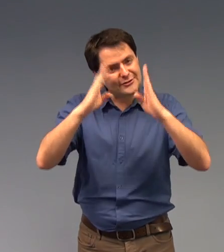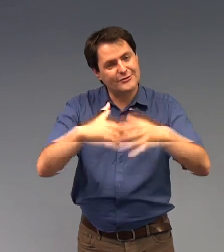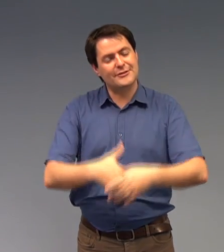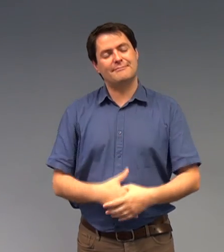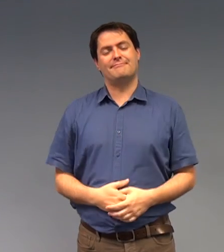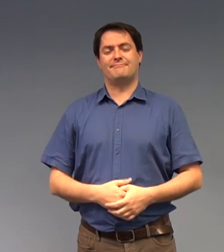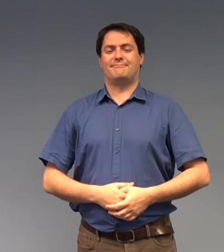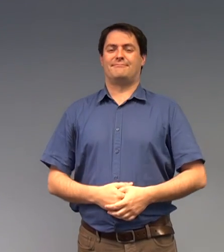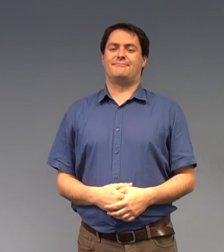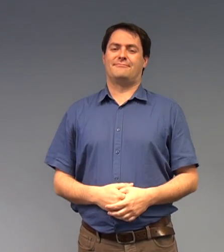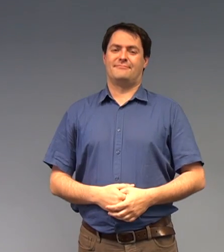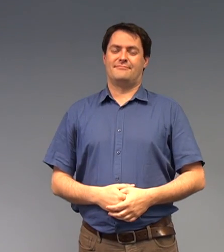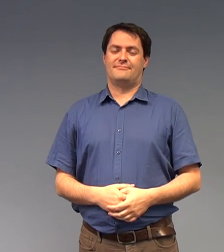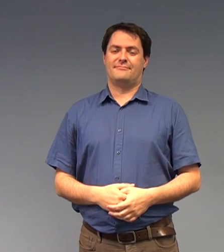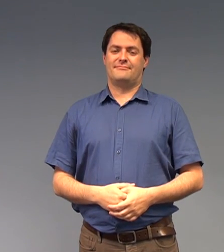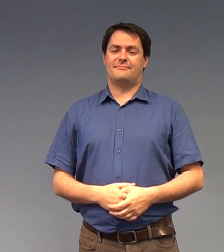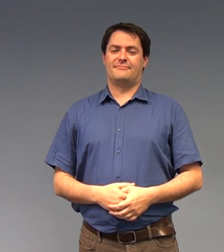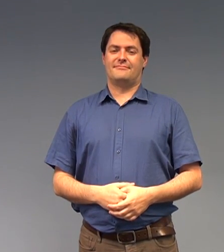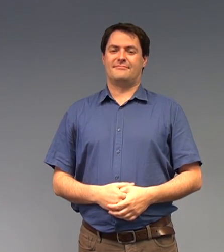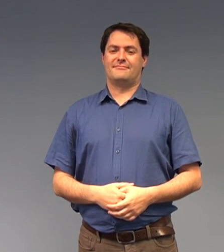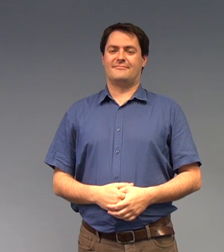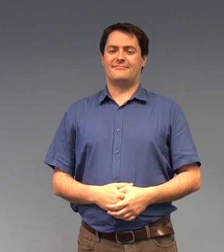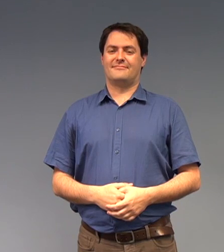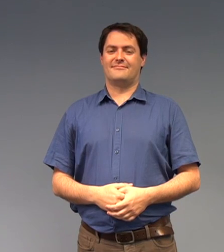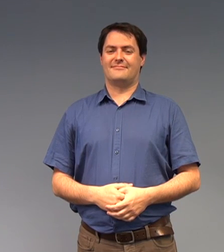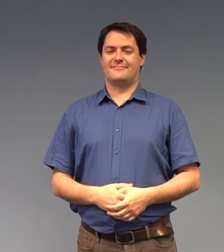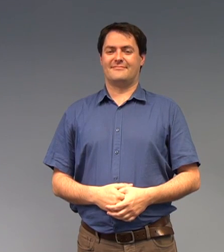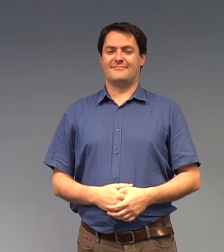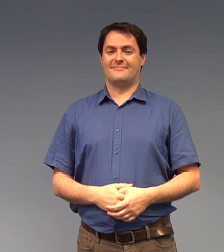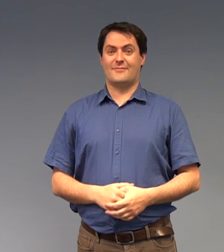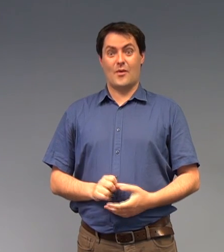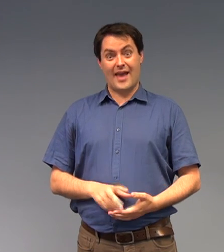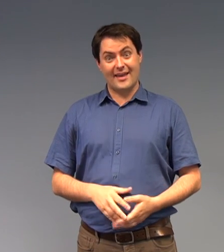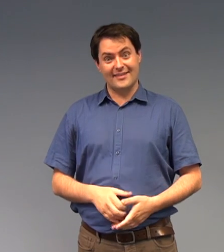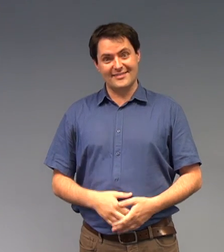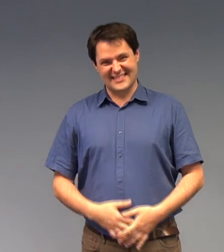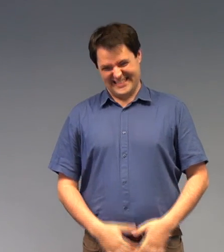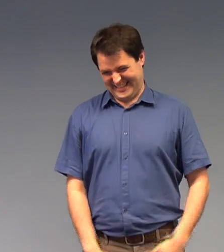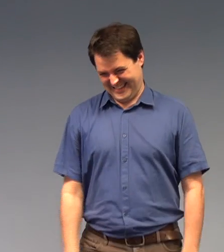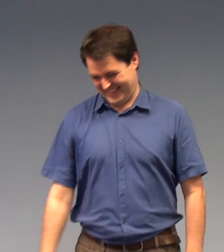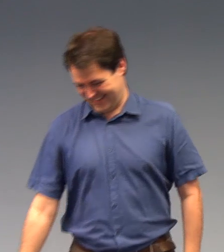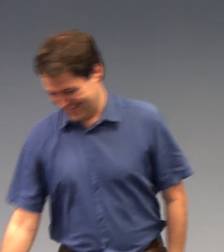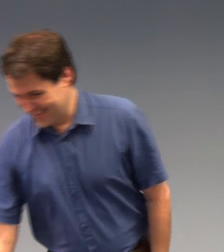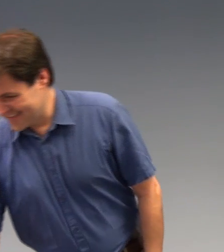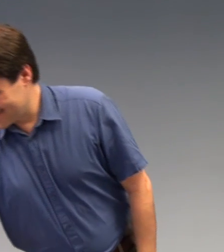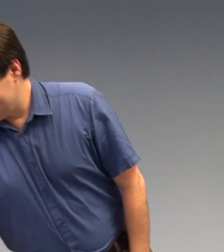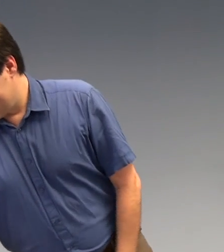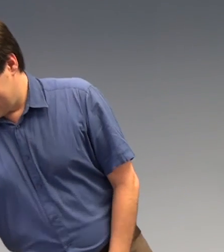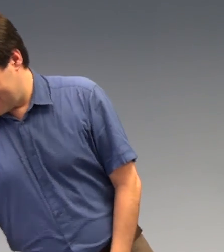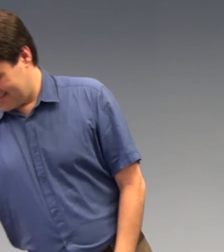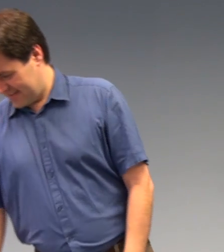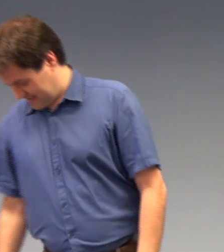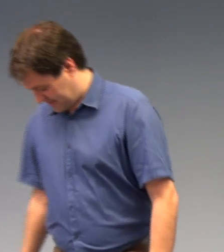join in the discussion group so we can have some more in-depth discussion.